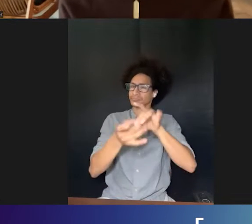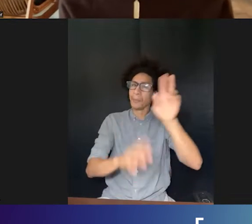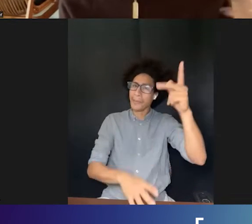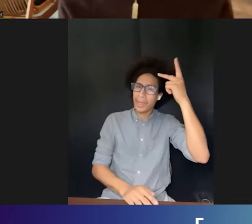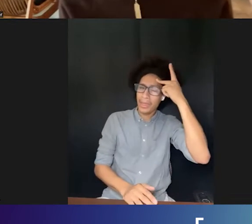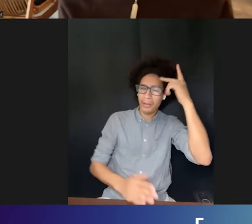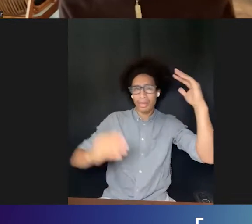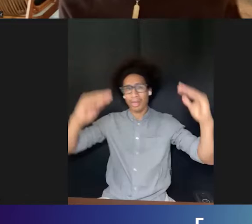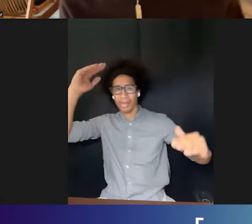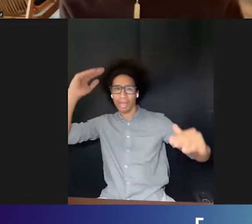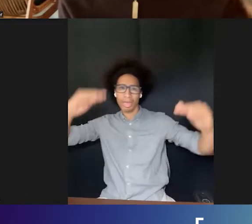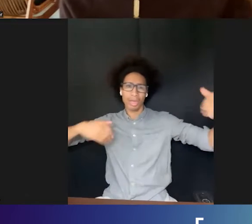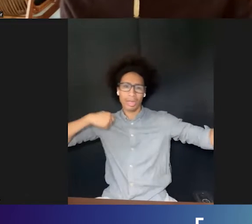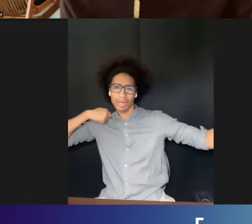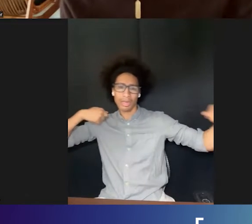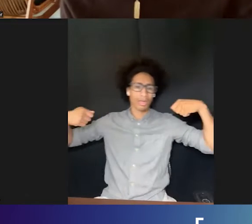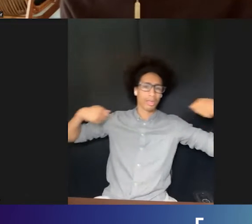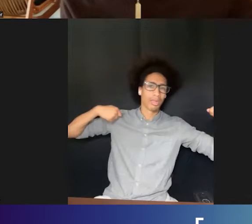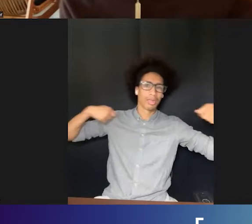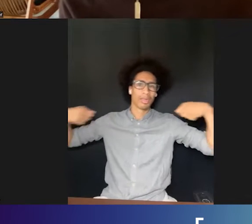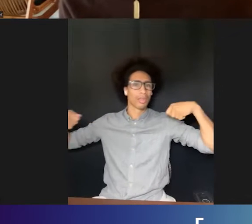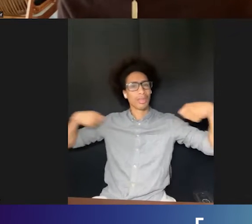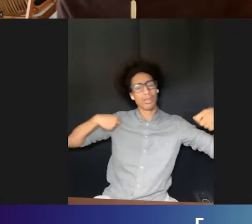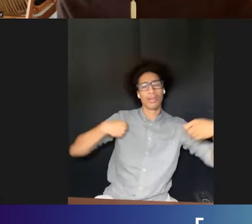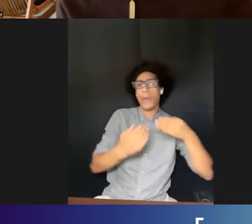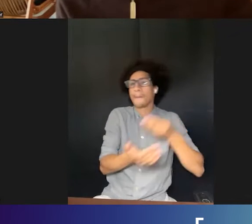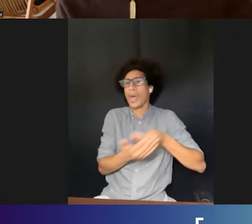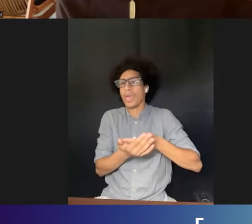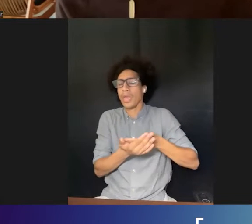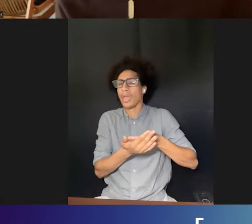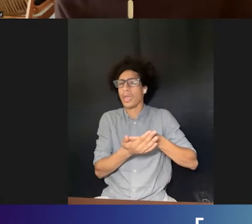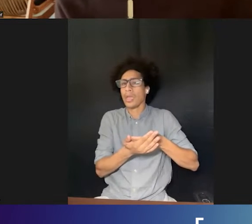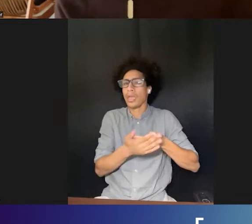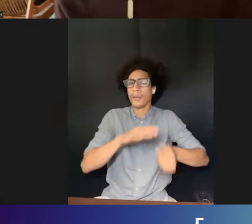And I think it's a rigged system. At the same time, there's like there are the realities that like working with